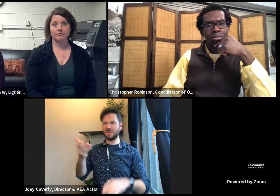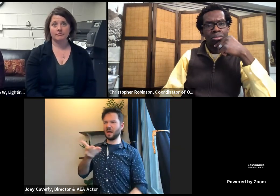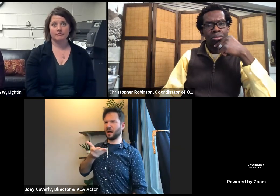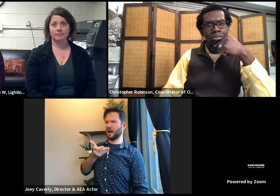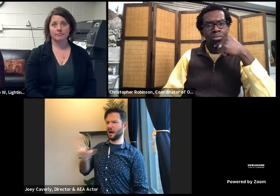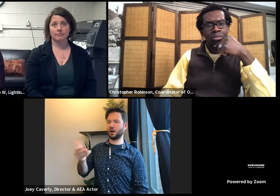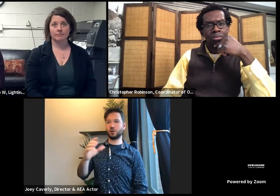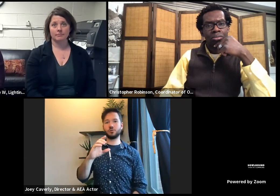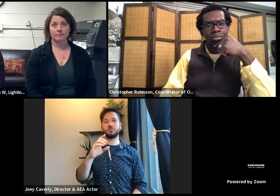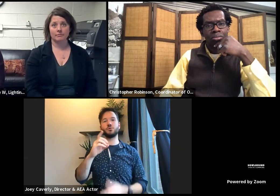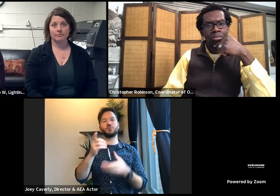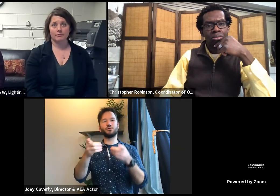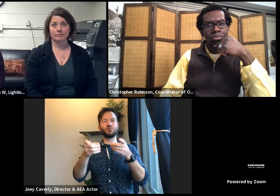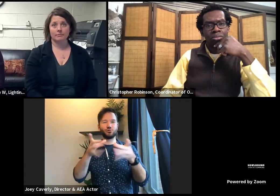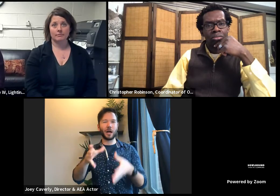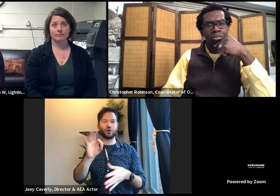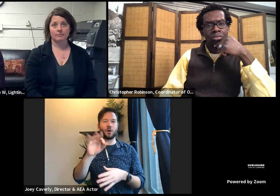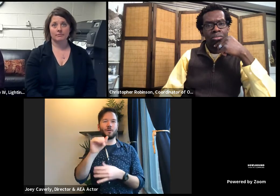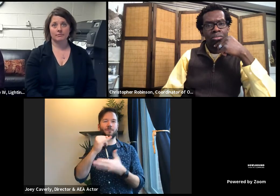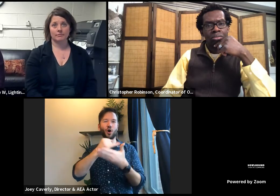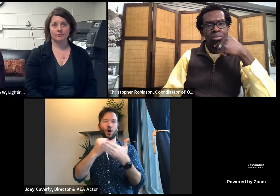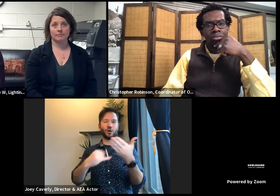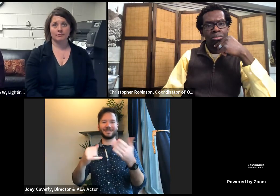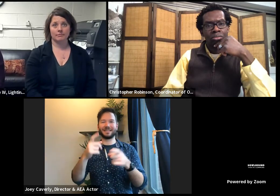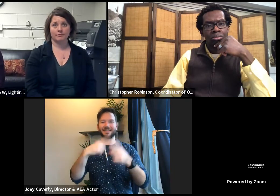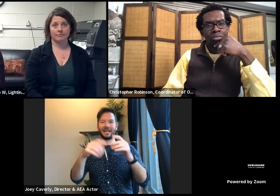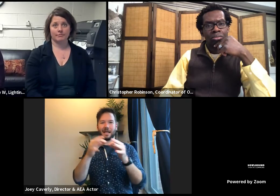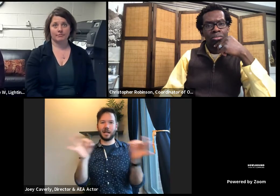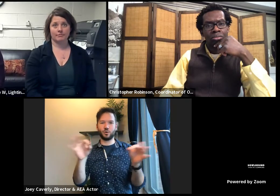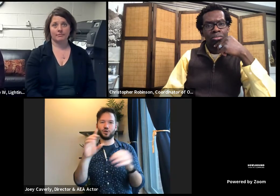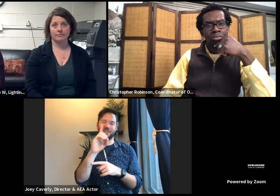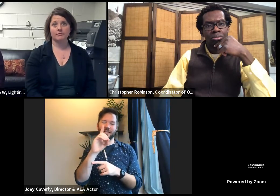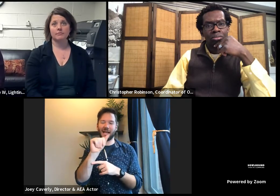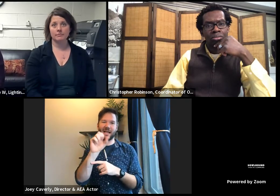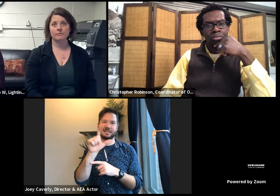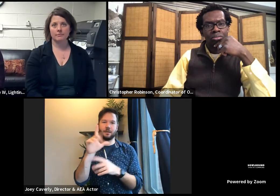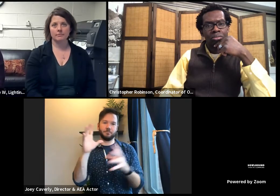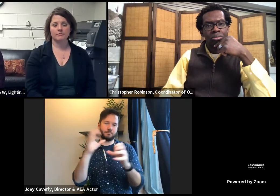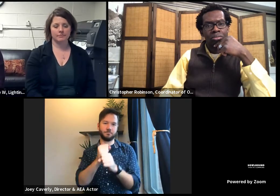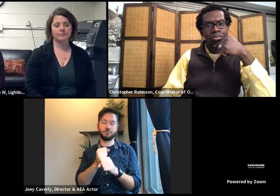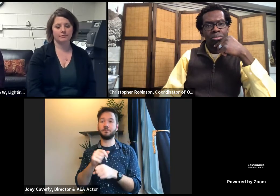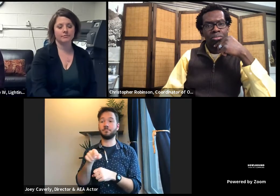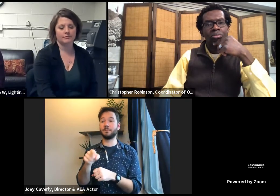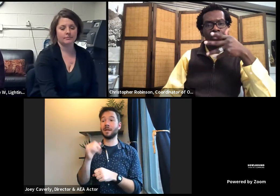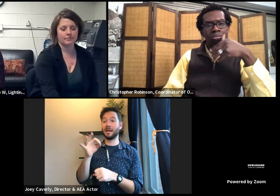if I know that a theater company has already hired a director of artistic sign language,